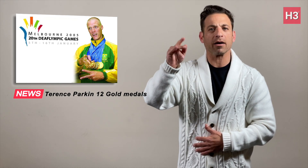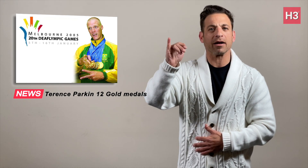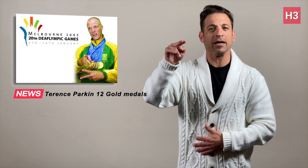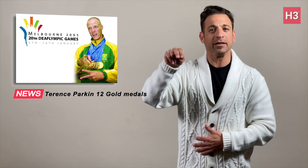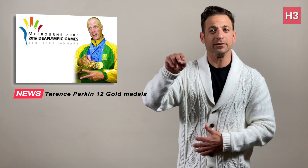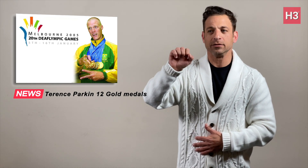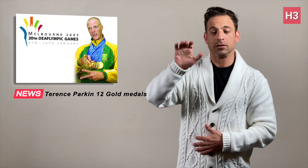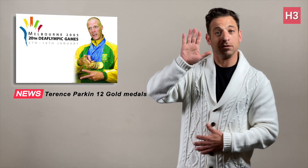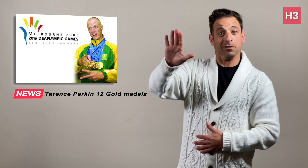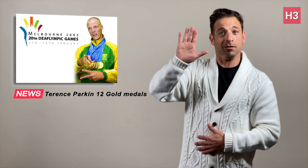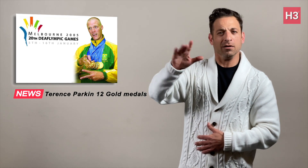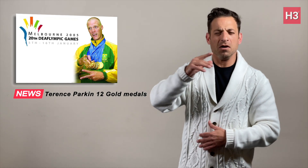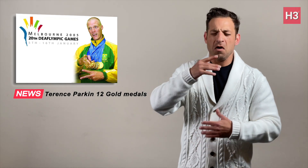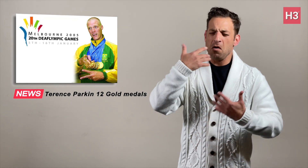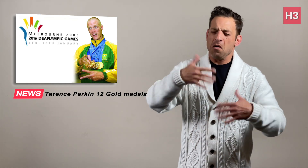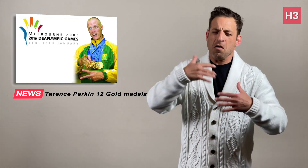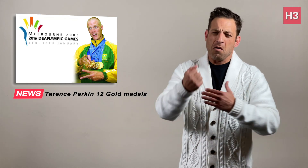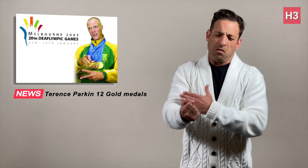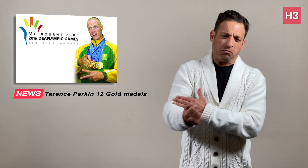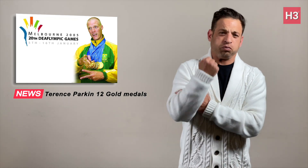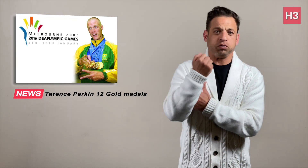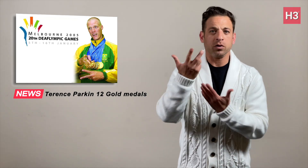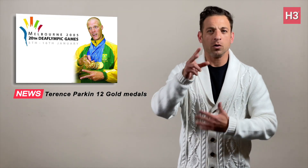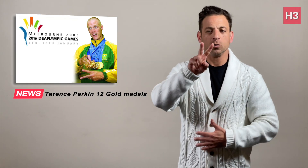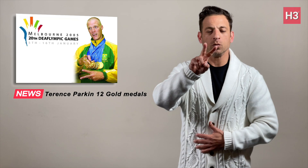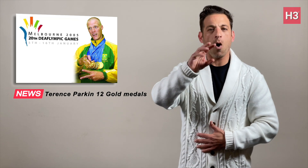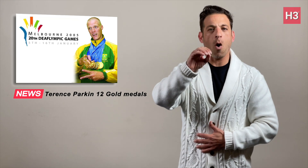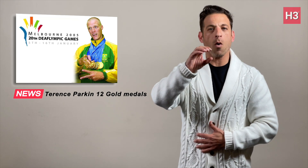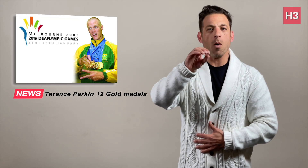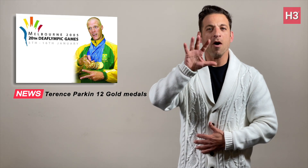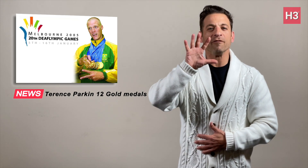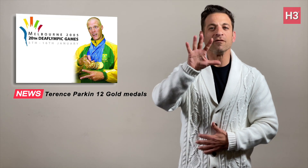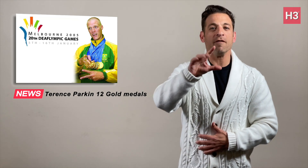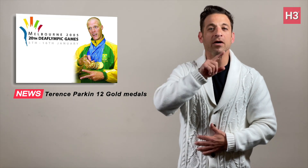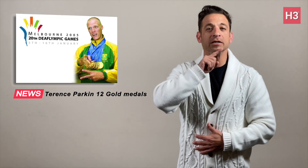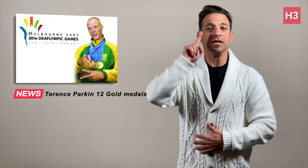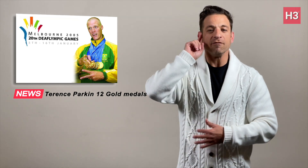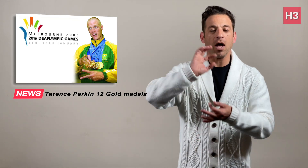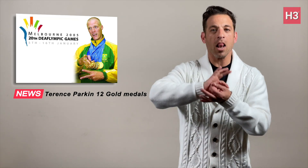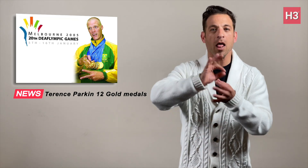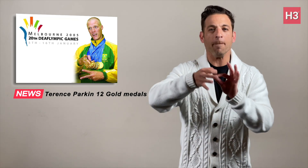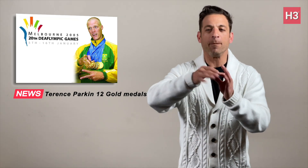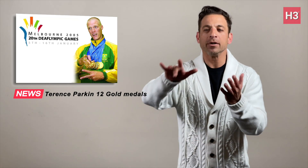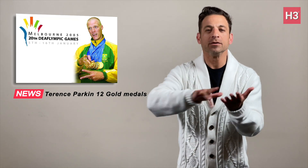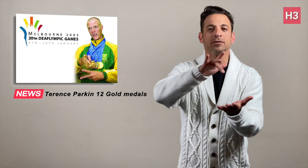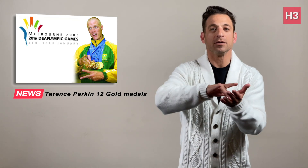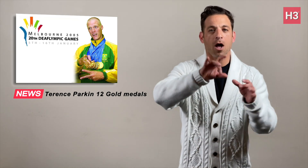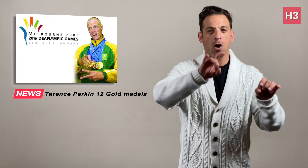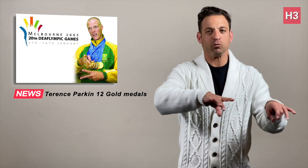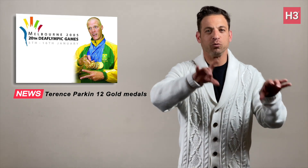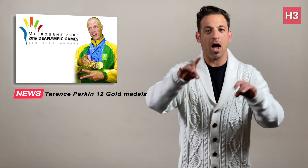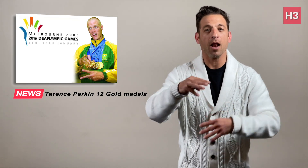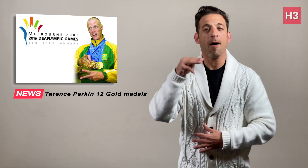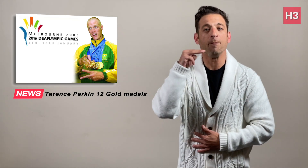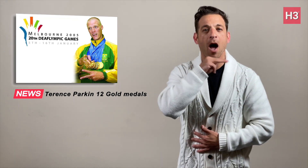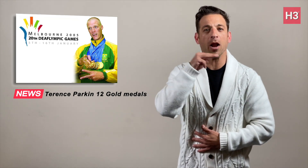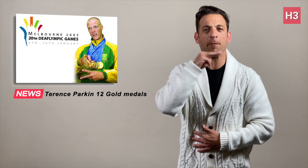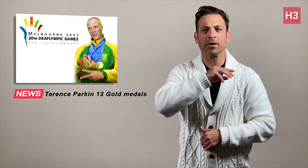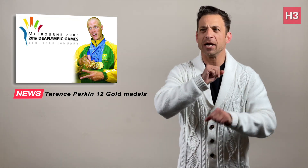2005 Melbourne Deaflympic Games record